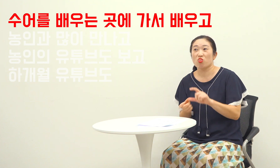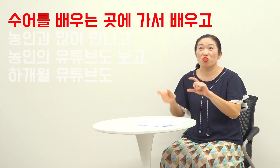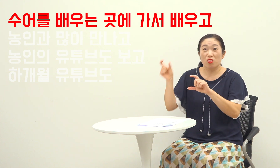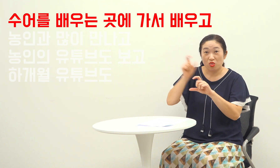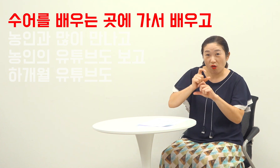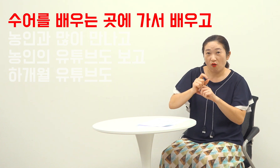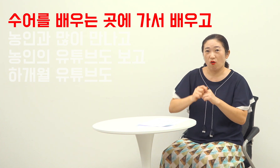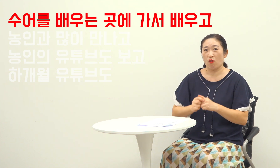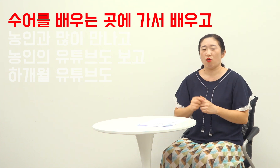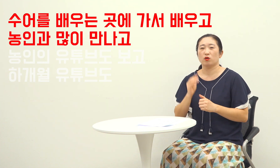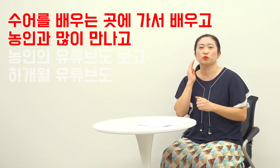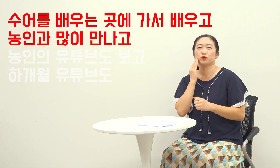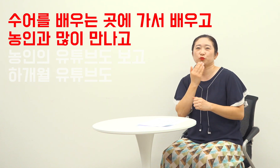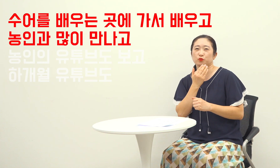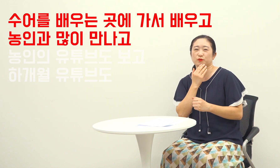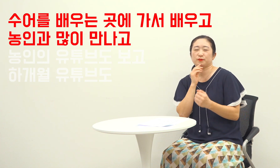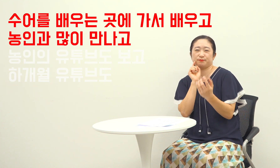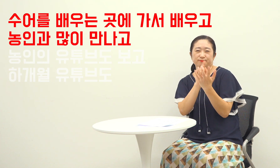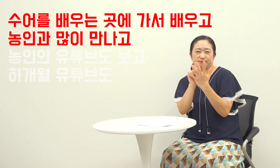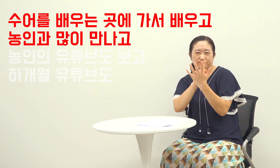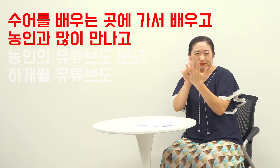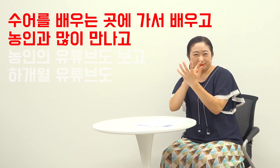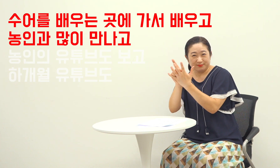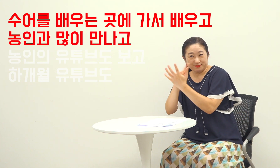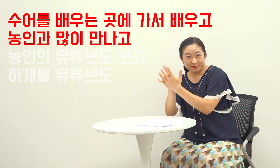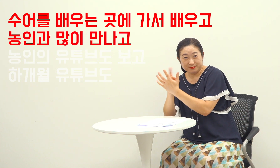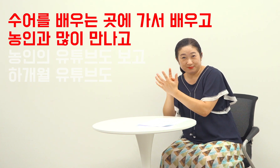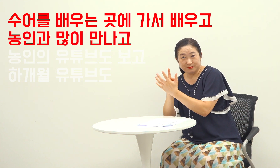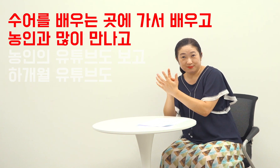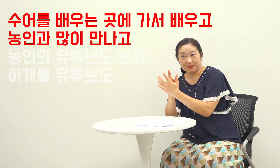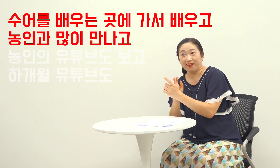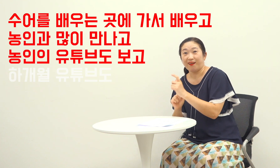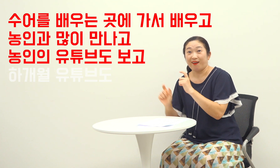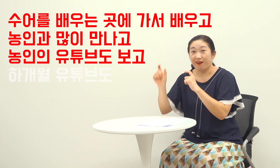and to meet a lot of deaf people.